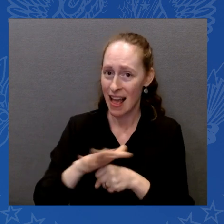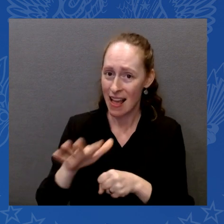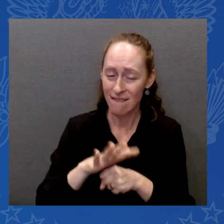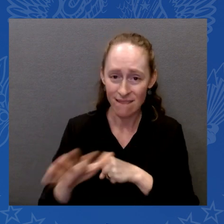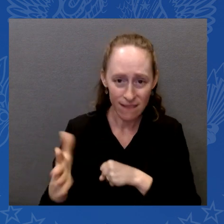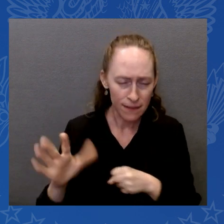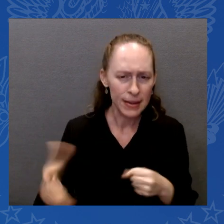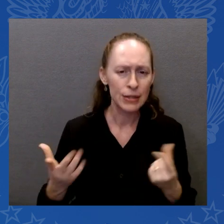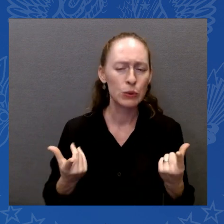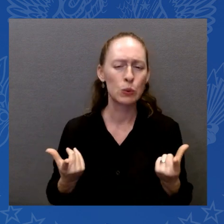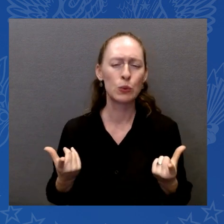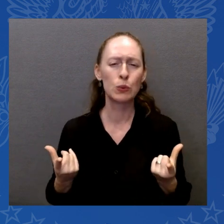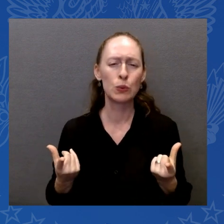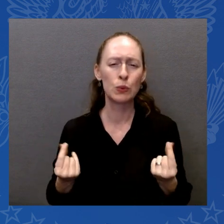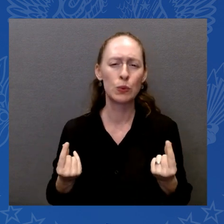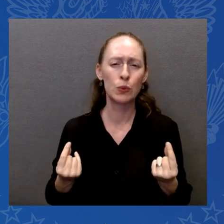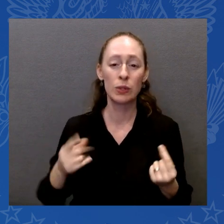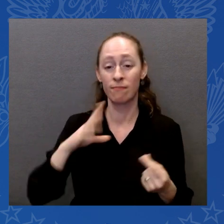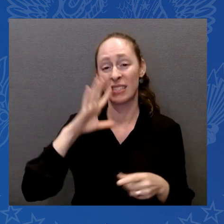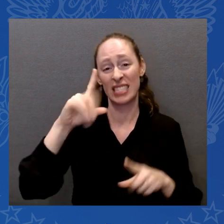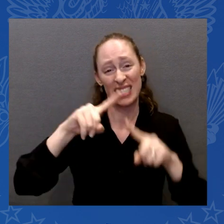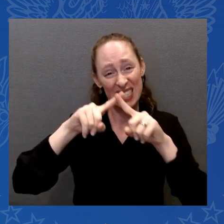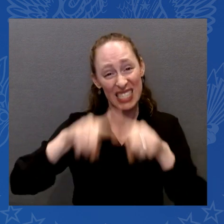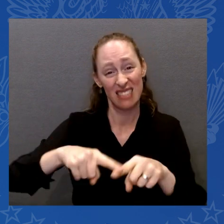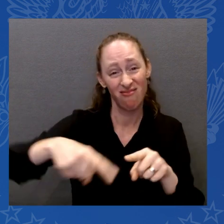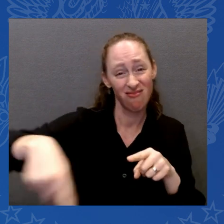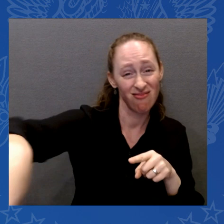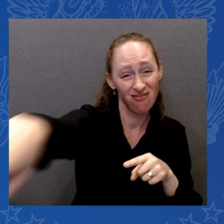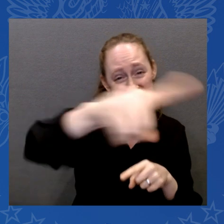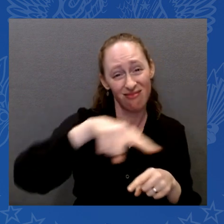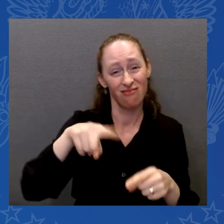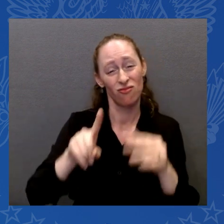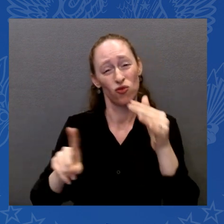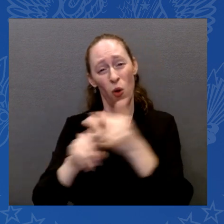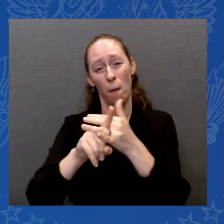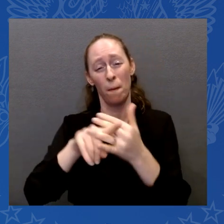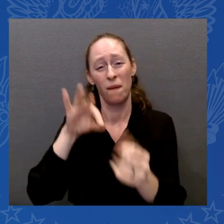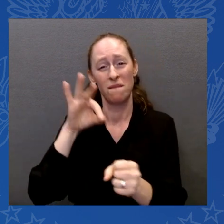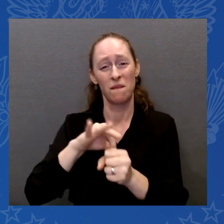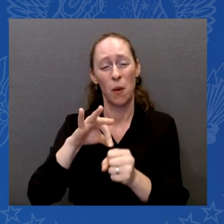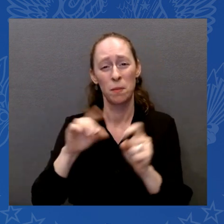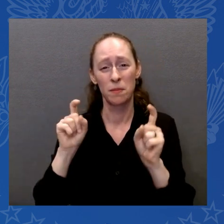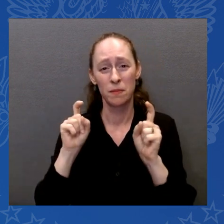are doubling down on the extreme position with the proposal for a national ban.